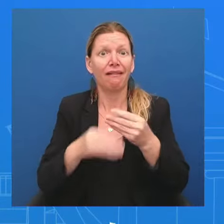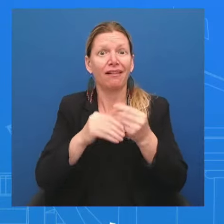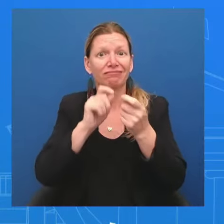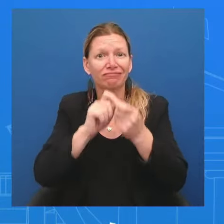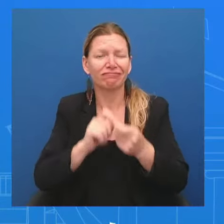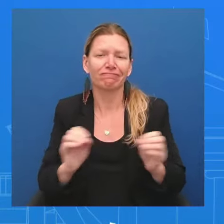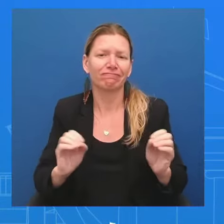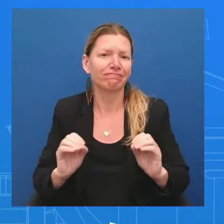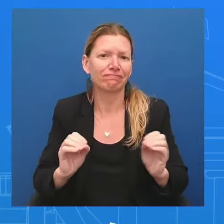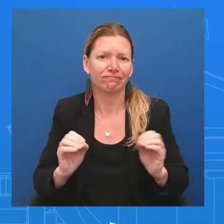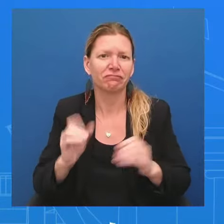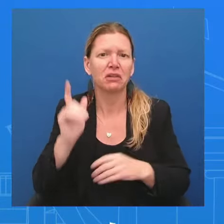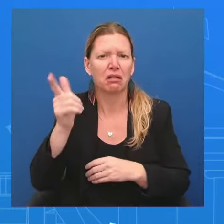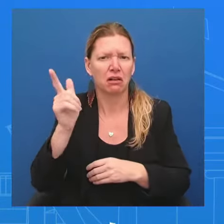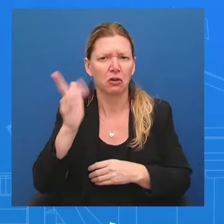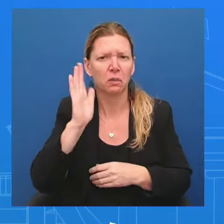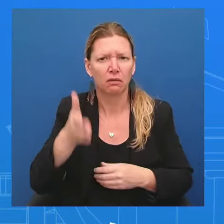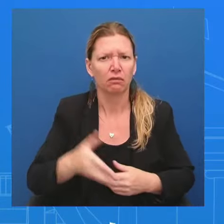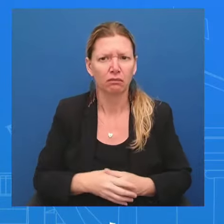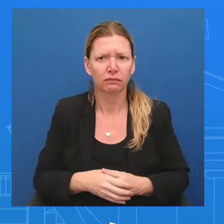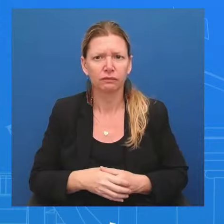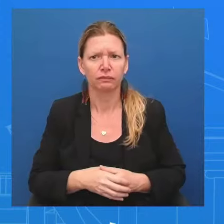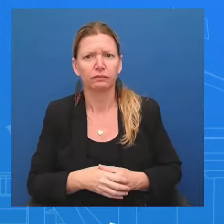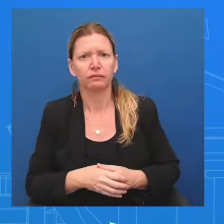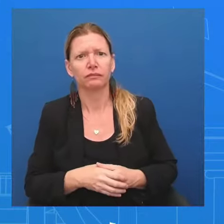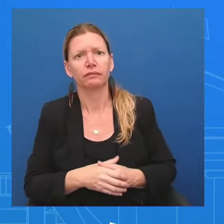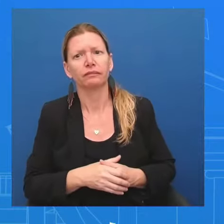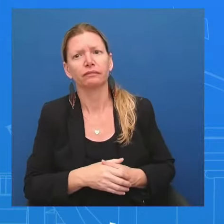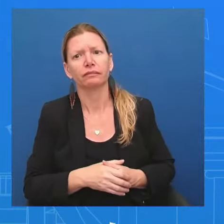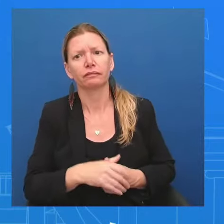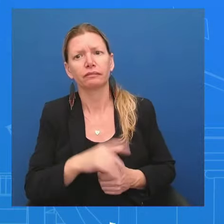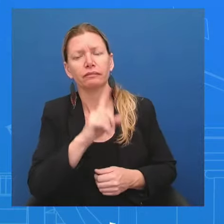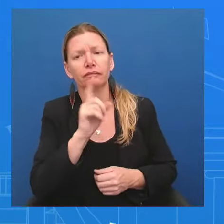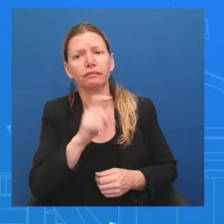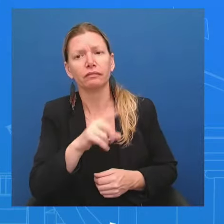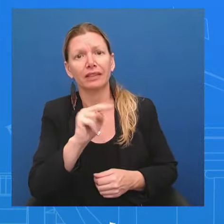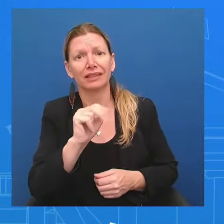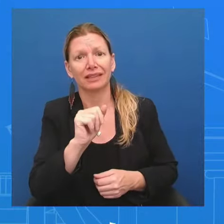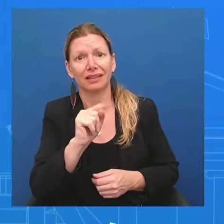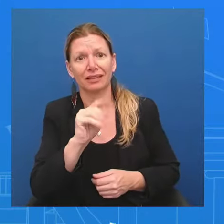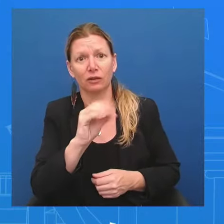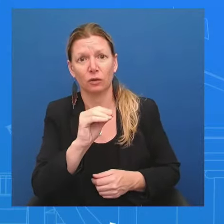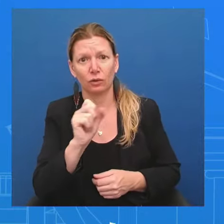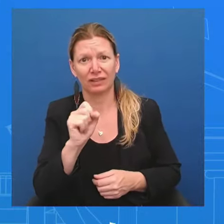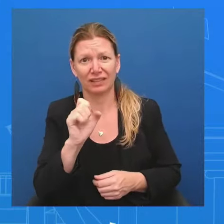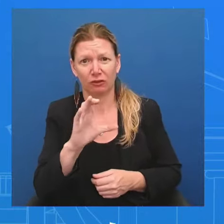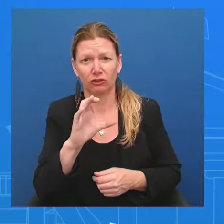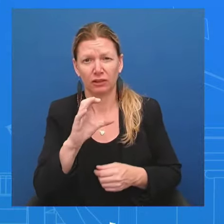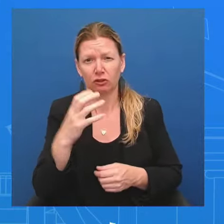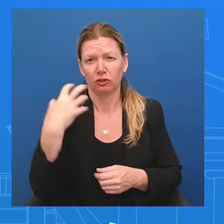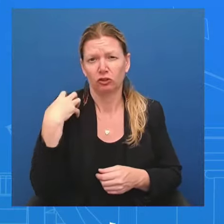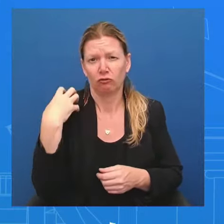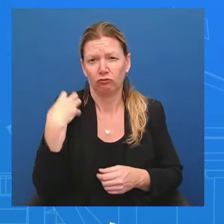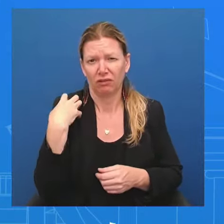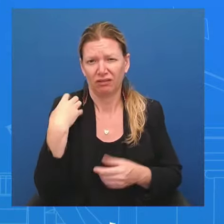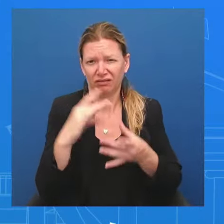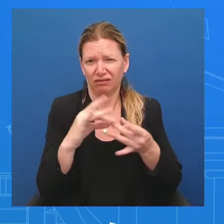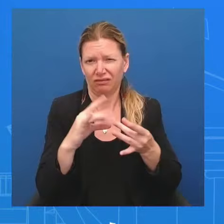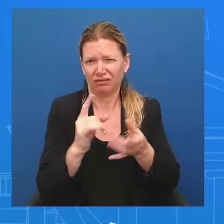The Press: The NATO Secretary General said late last week that he thinks Ukraine's allies, including the United States, should consider lifting restrictions